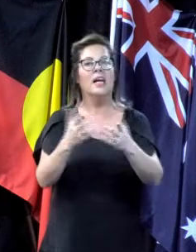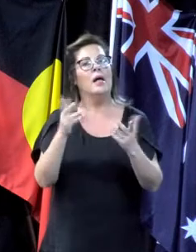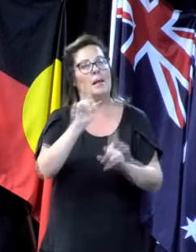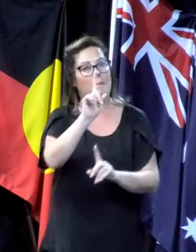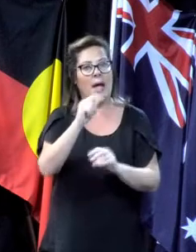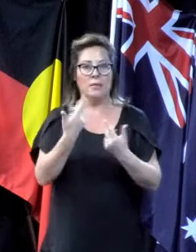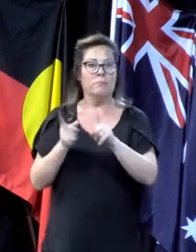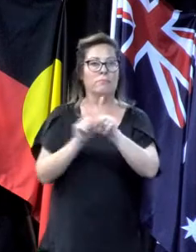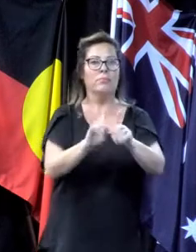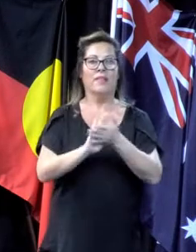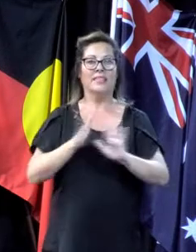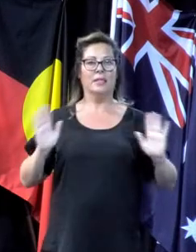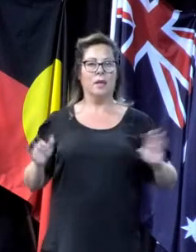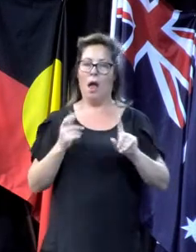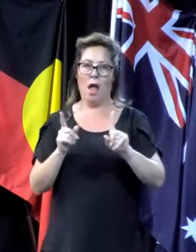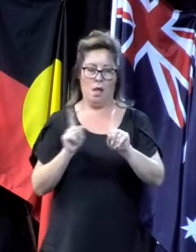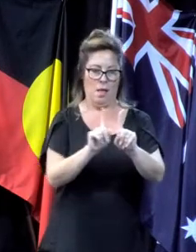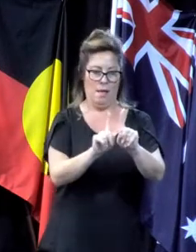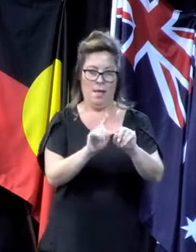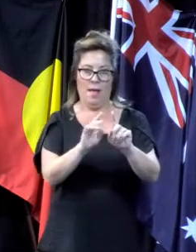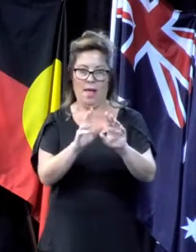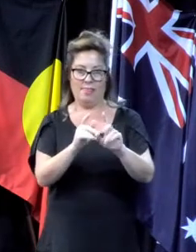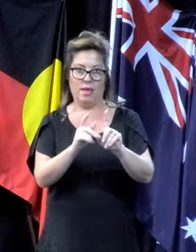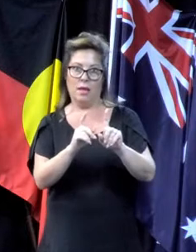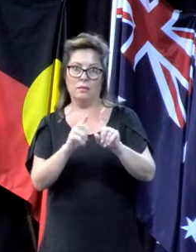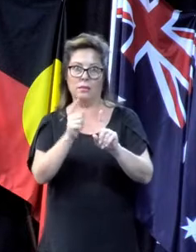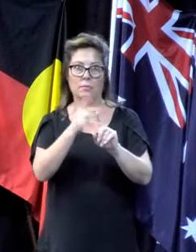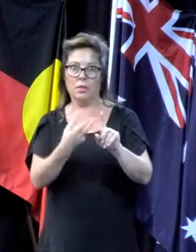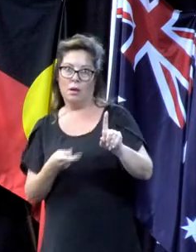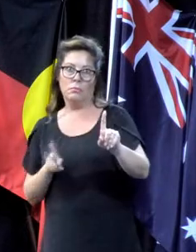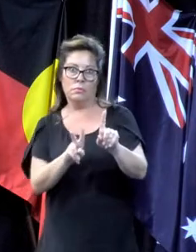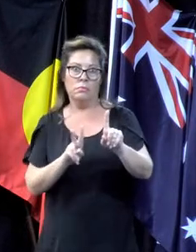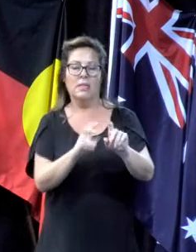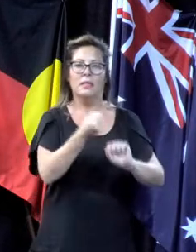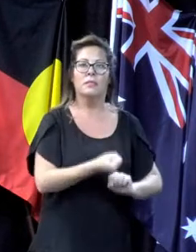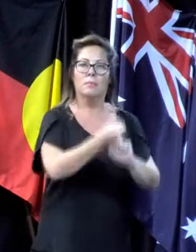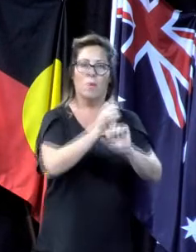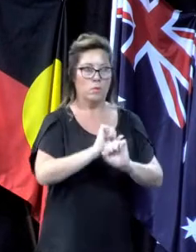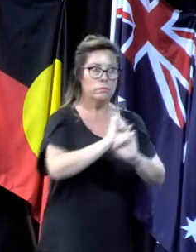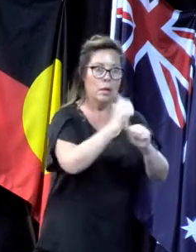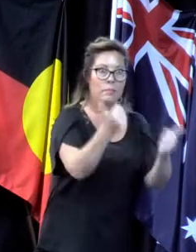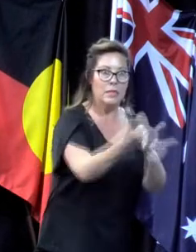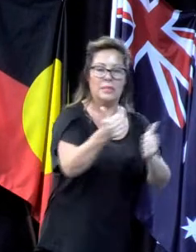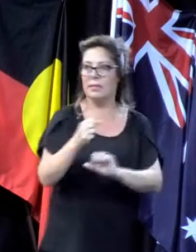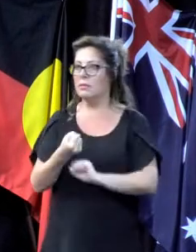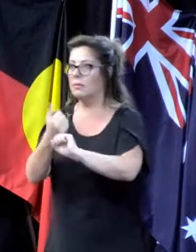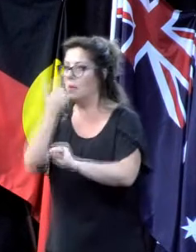to ensure that we would adequately respond to the diversity in our classrooms and make sure, as Catherine mentioned,